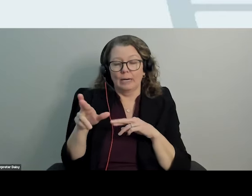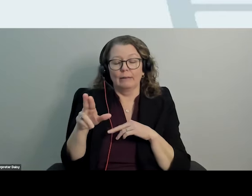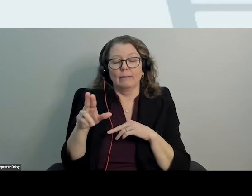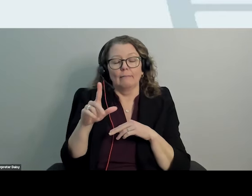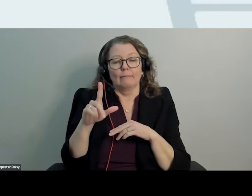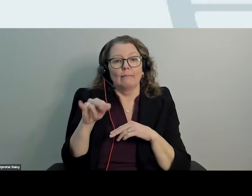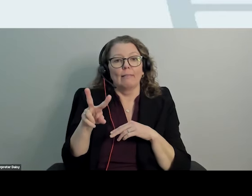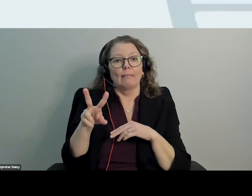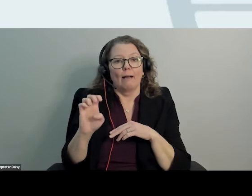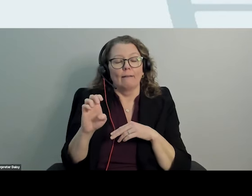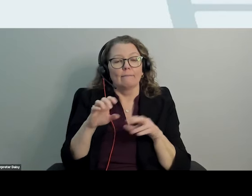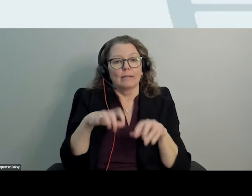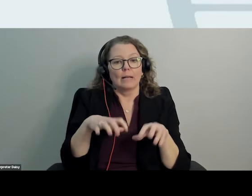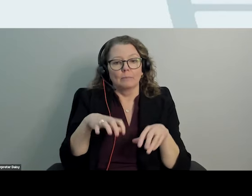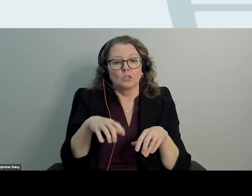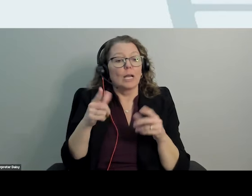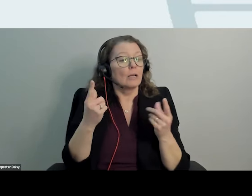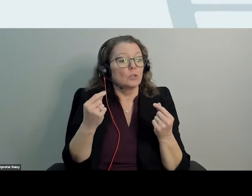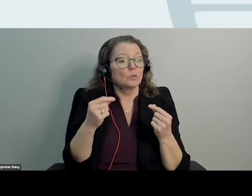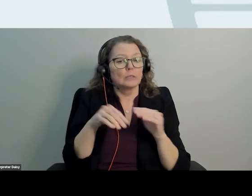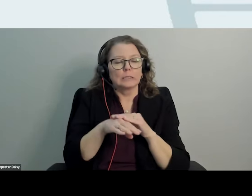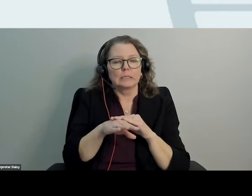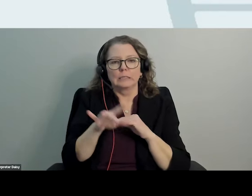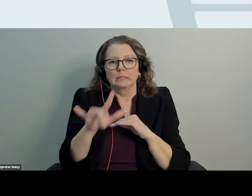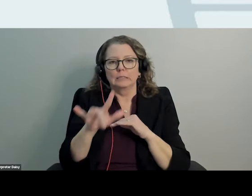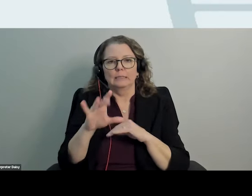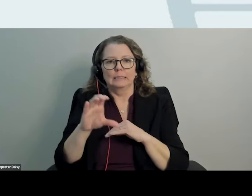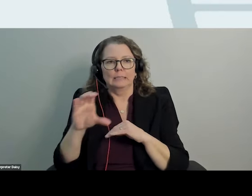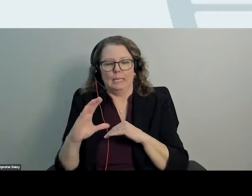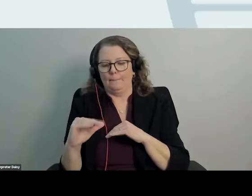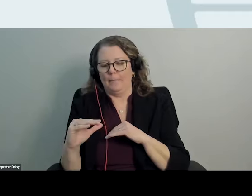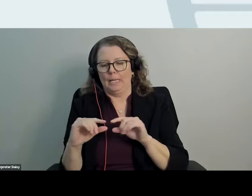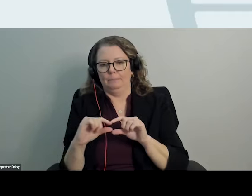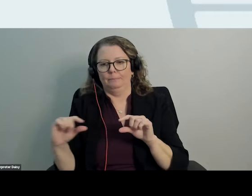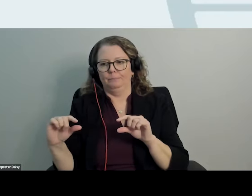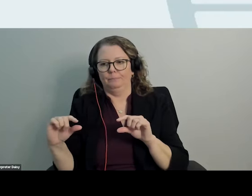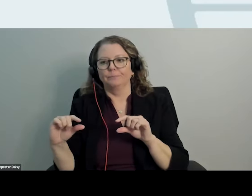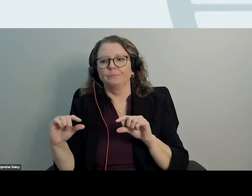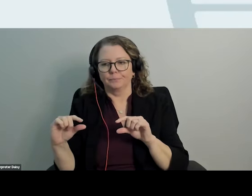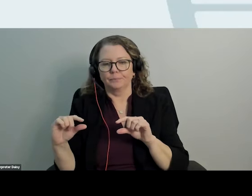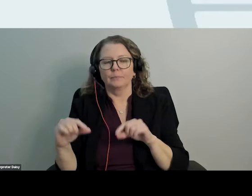So to access those, you can click the CC icon in the bottom menu bar. ASL.